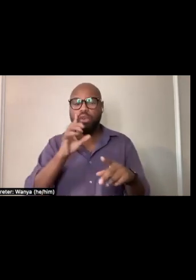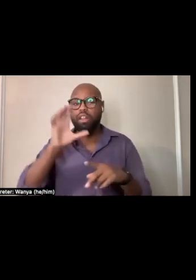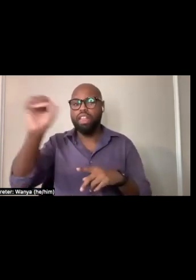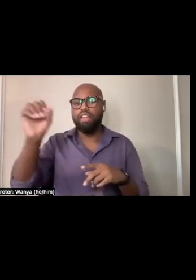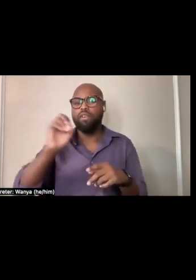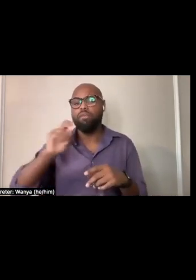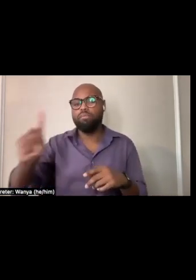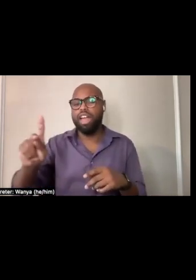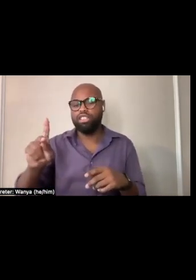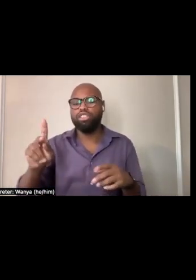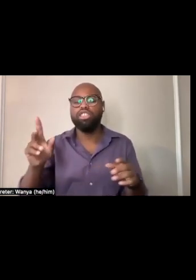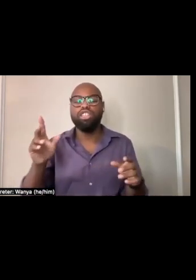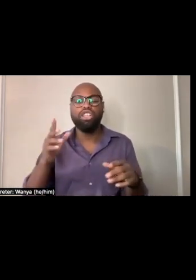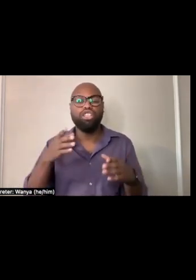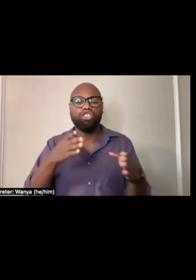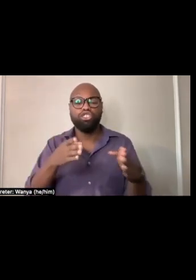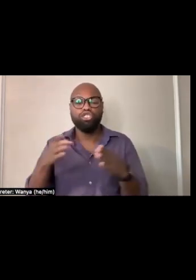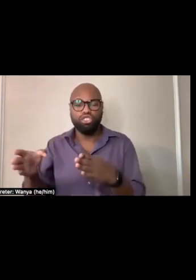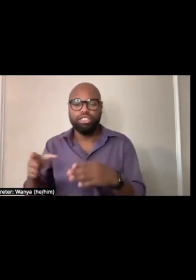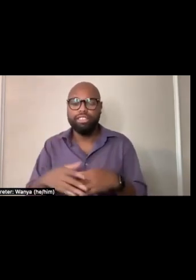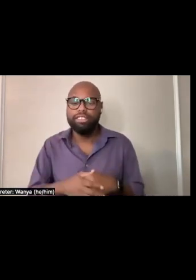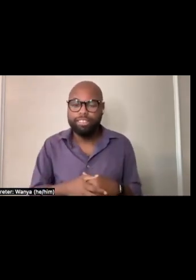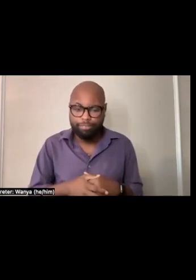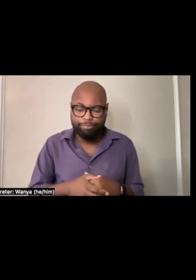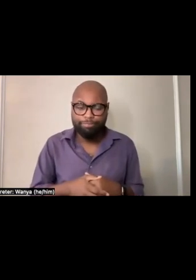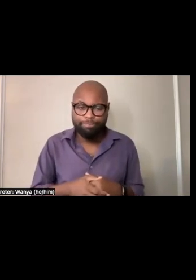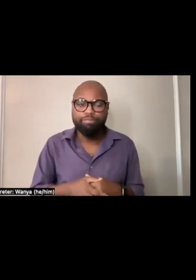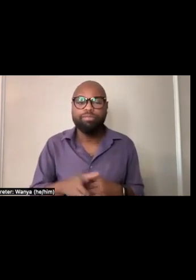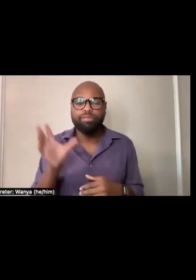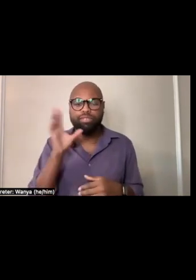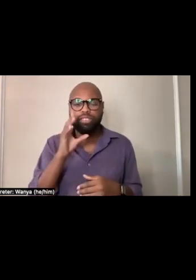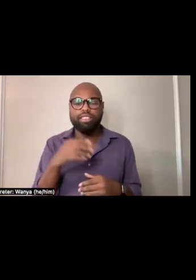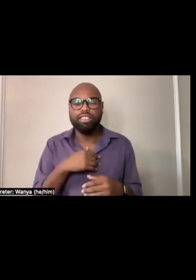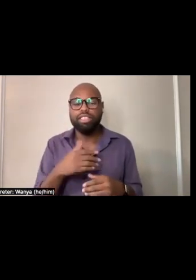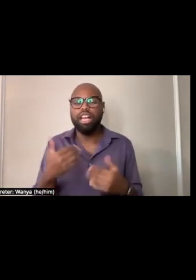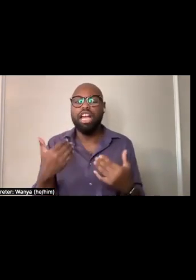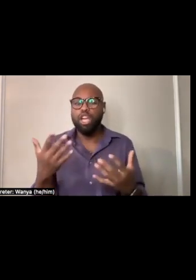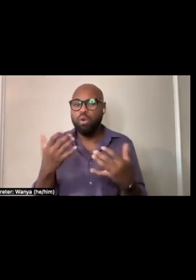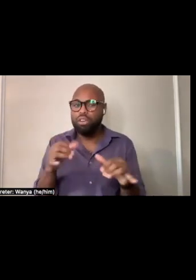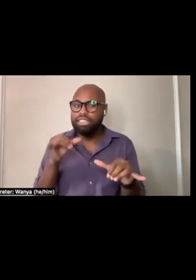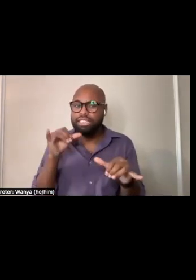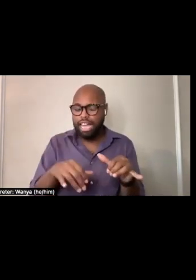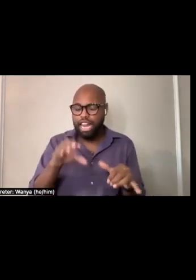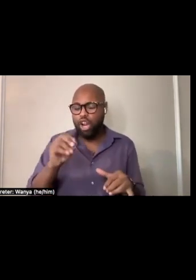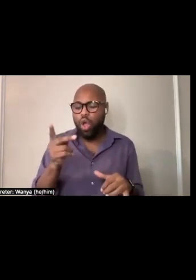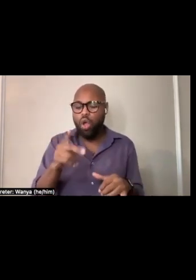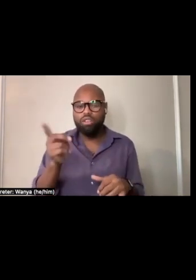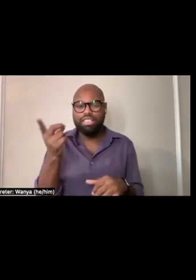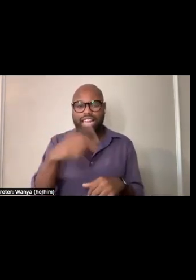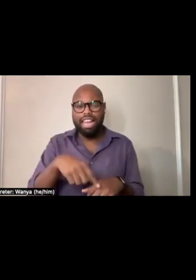his health problems and further shortened his life. He wanted to stay at Oakdays. He didn't want to go anywhere else.